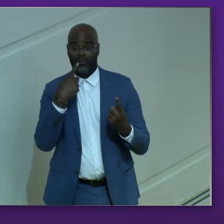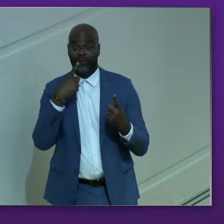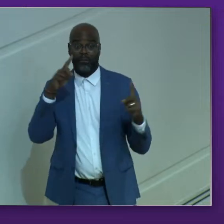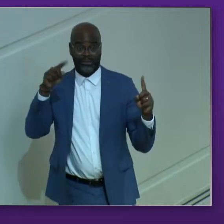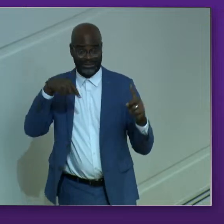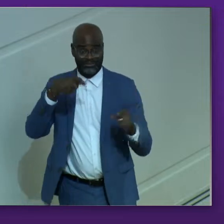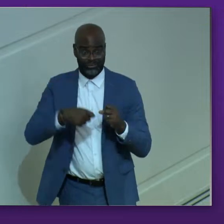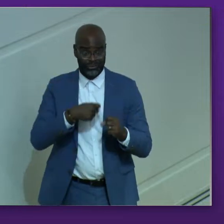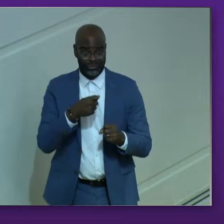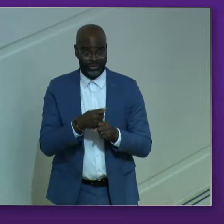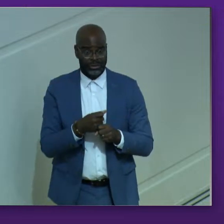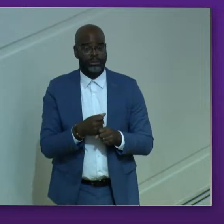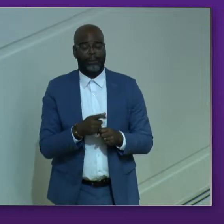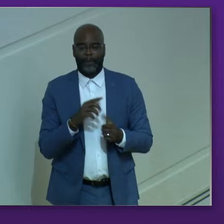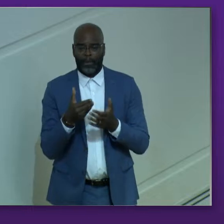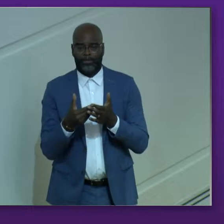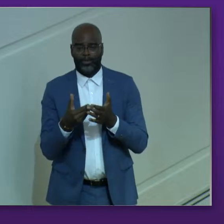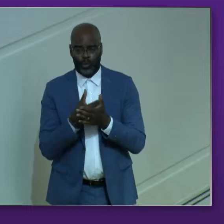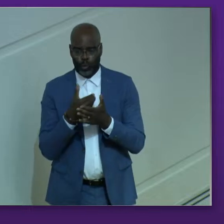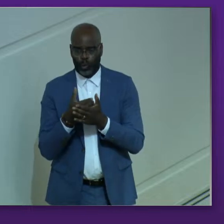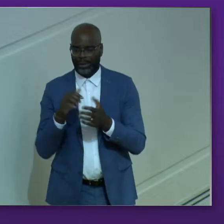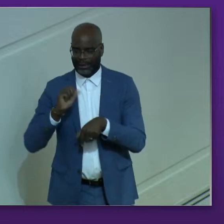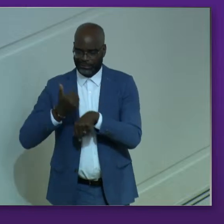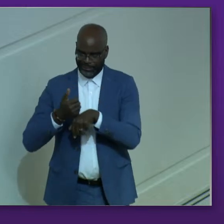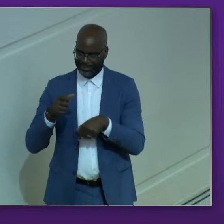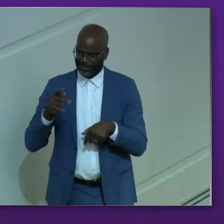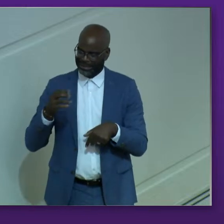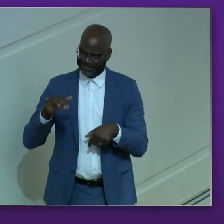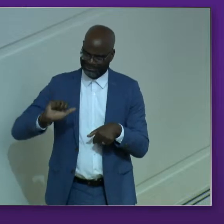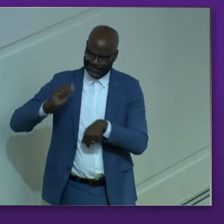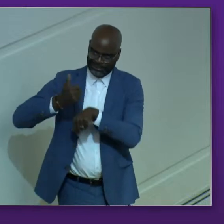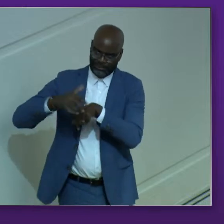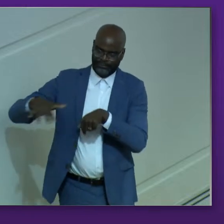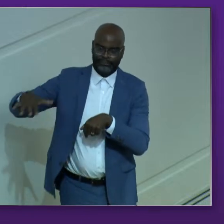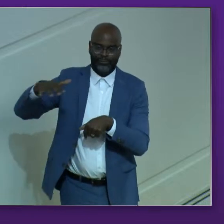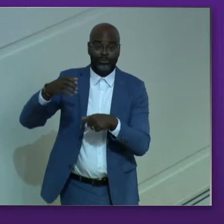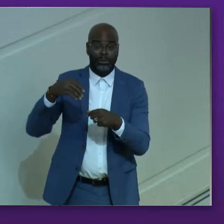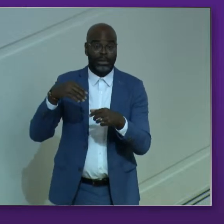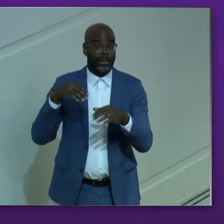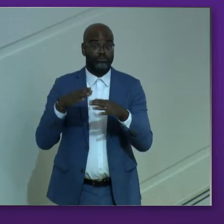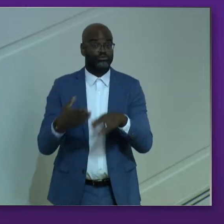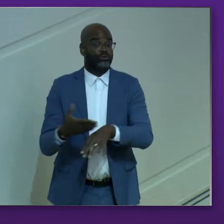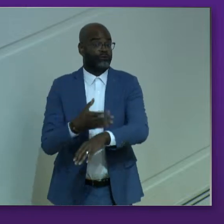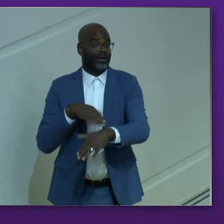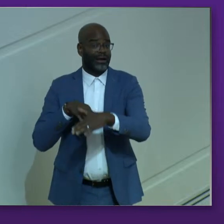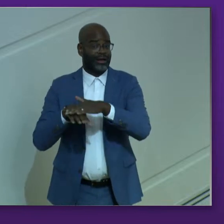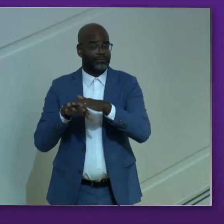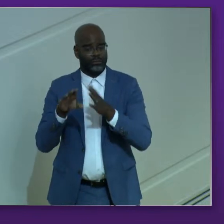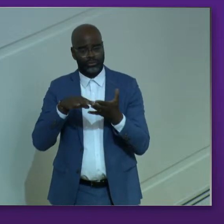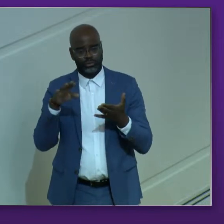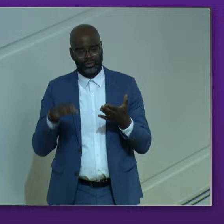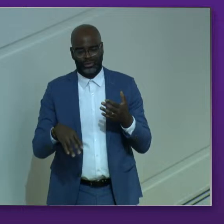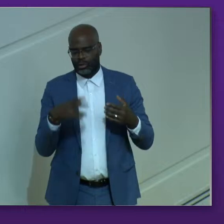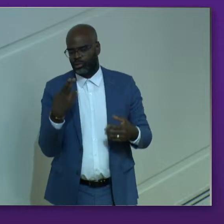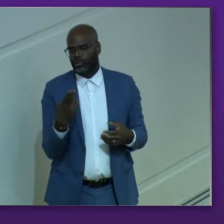AS WE LOOK AT THAT JUST WATCHING US ANOTHER BIG